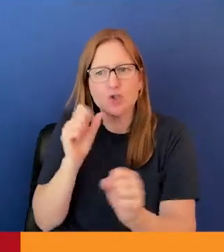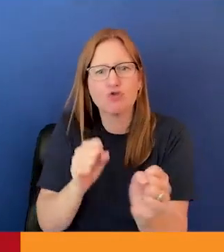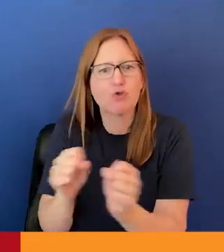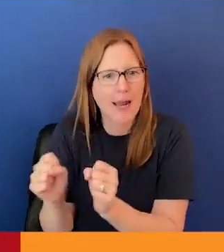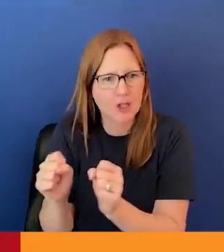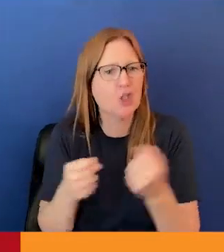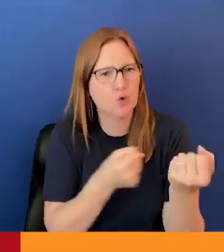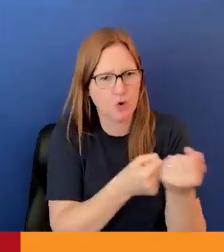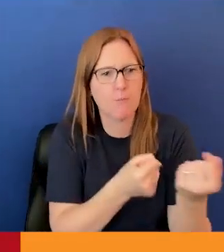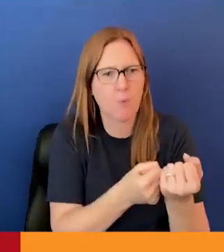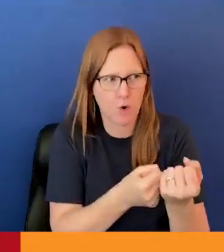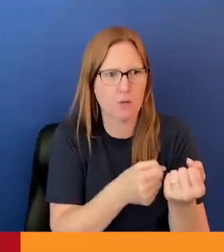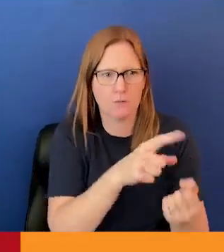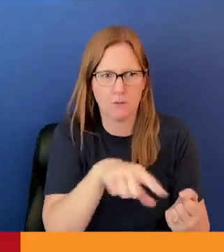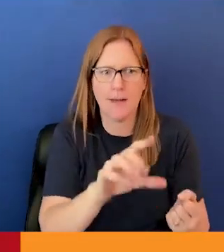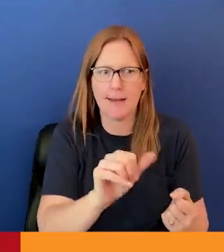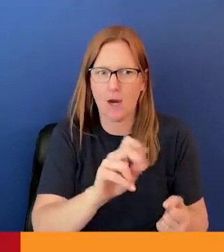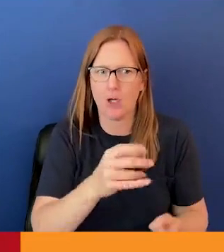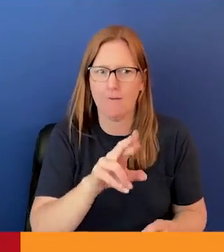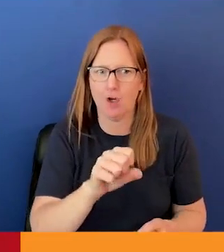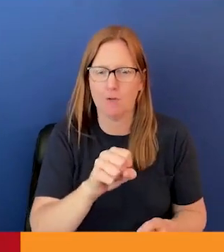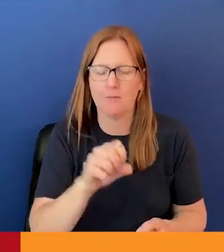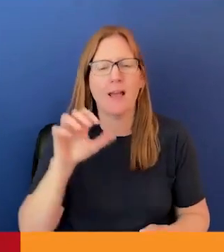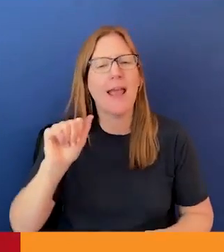which is an ACL-supported